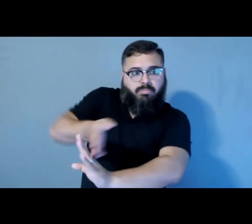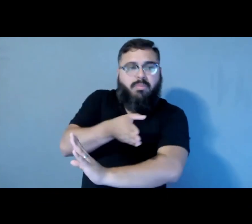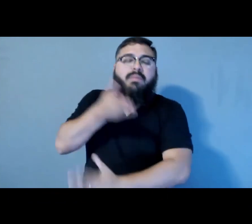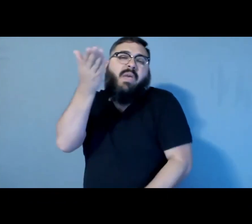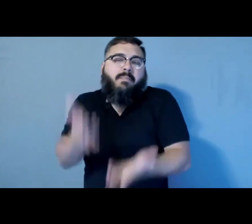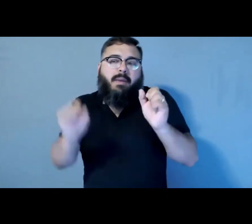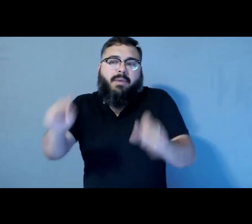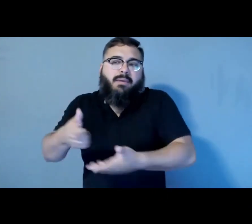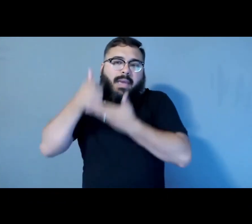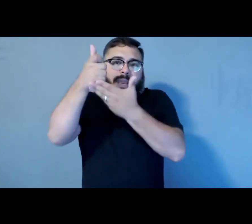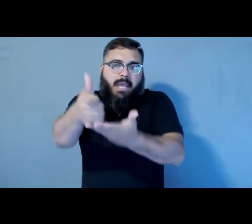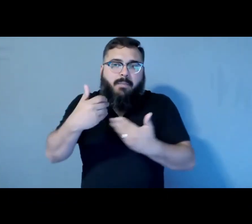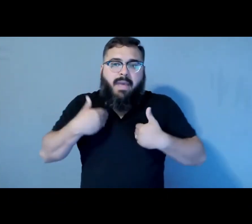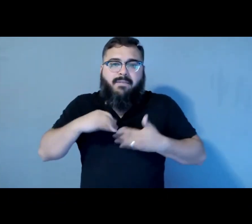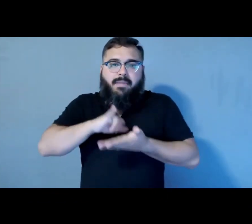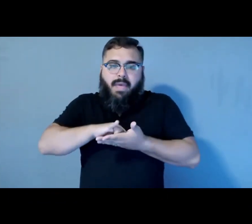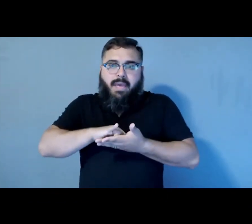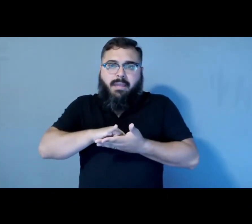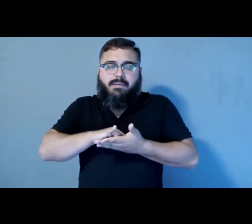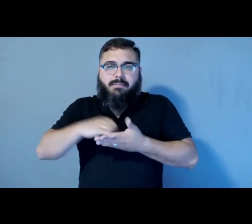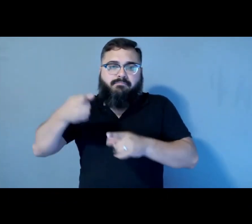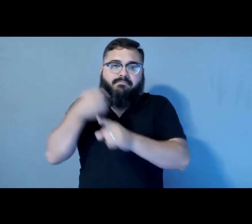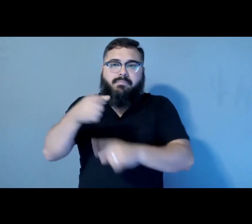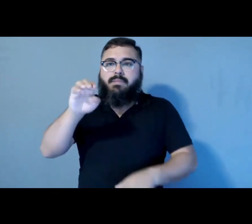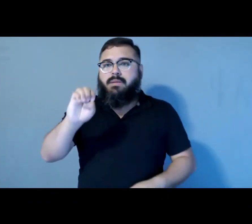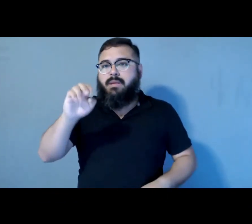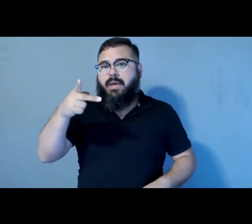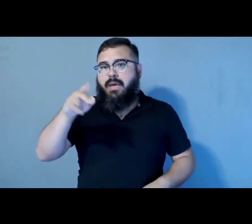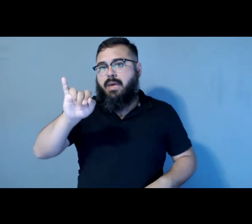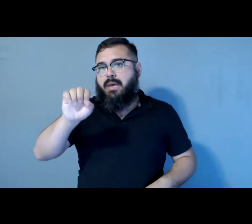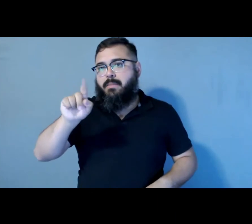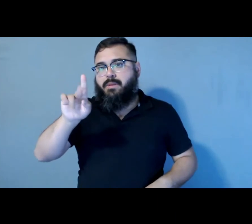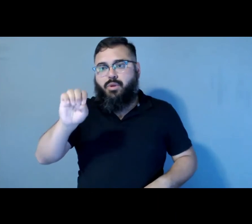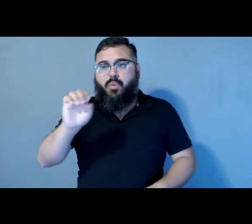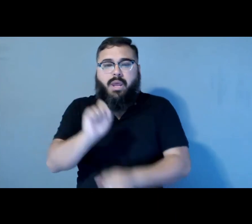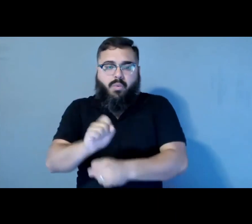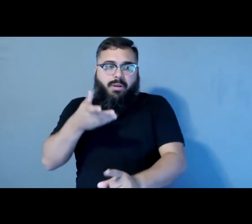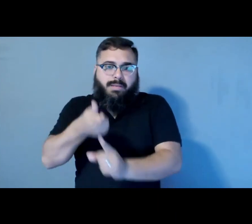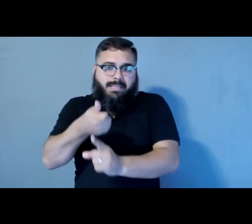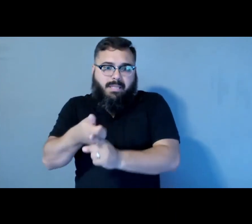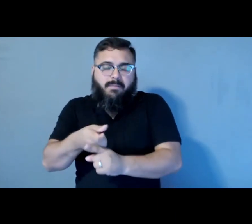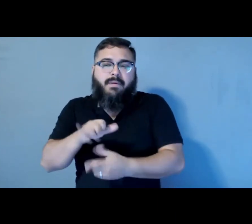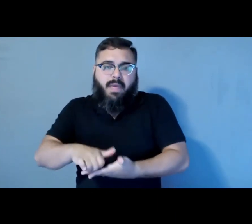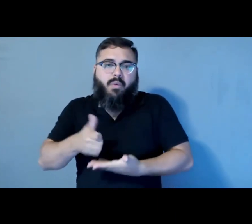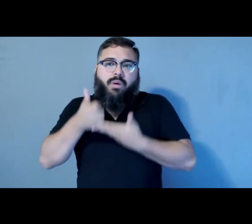having that episode at work itself and that would be an accommodation that you should be entitled to.